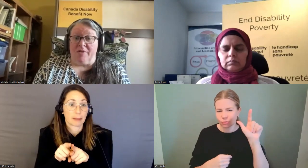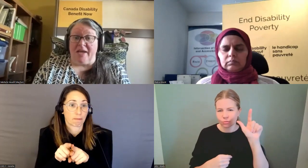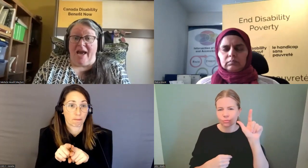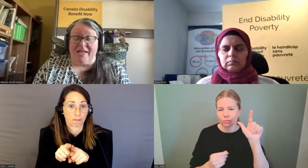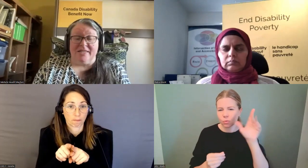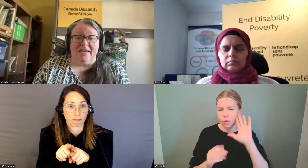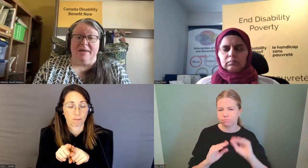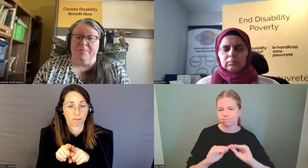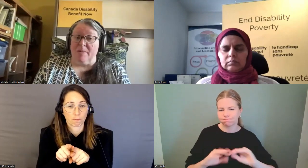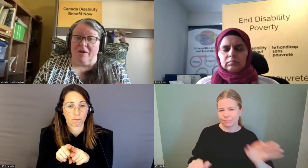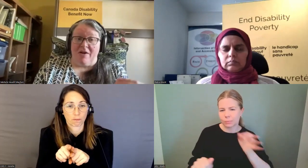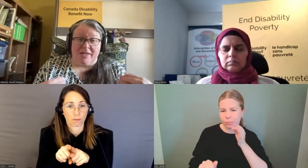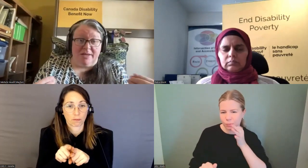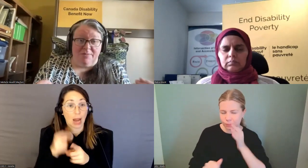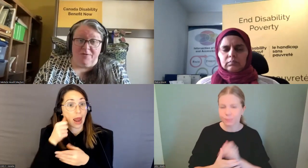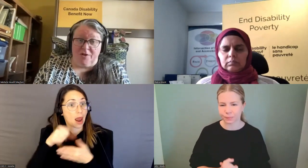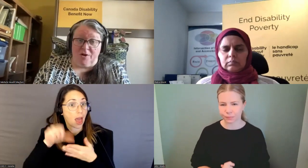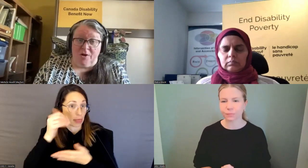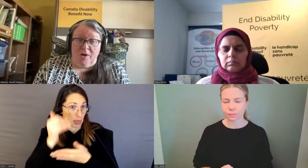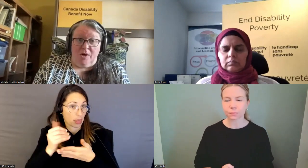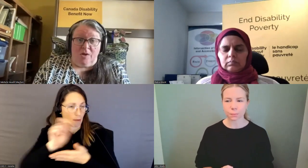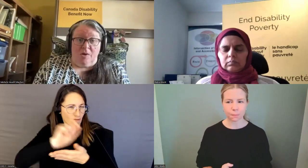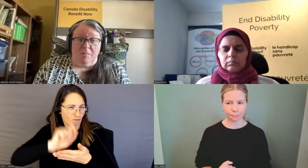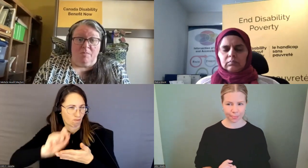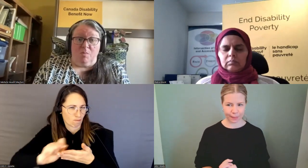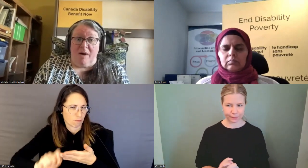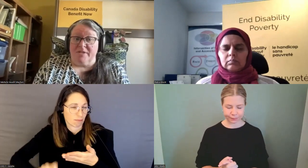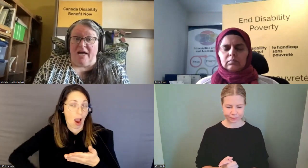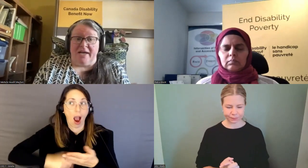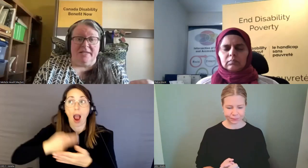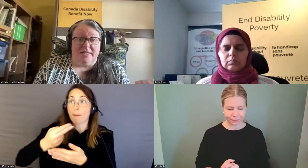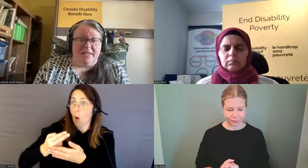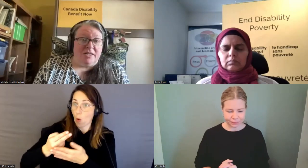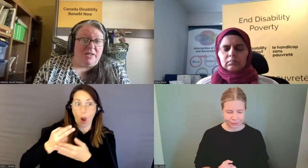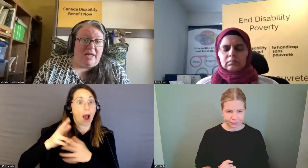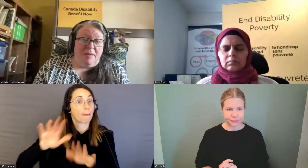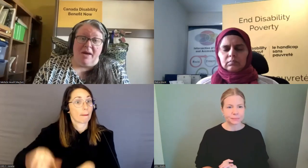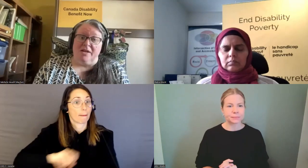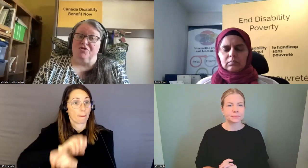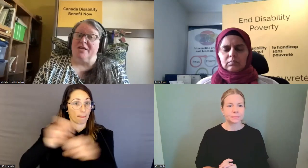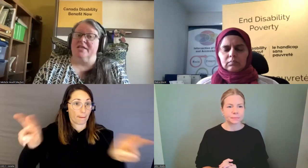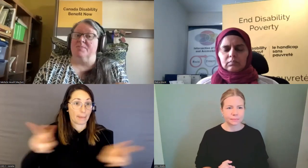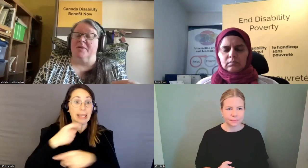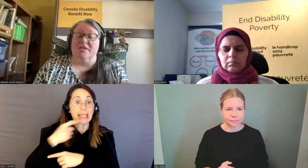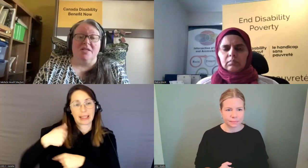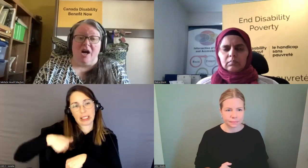IT HAS IN THEM -- PEOPLE ARE ASKING FOR THE WEBSITES AND E-MAIL ADDRESSES BECAUSE IT IS